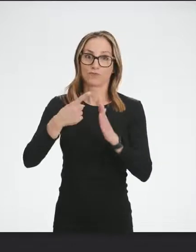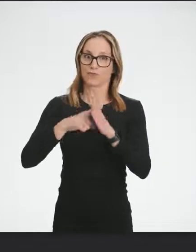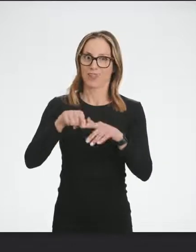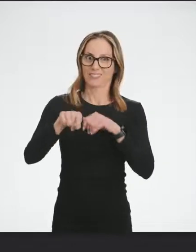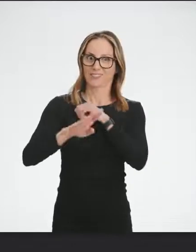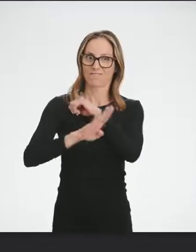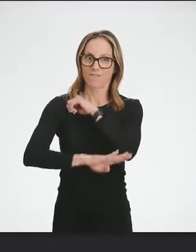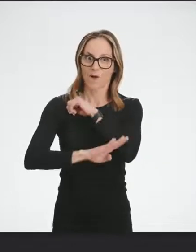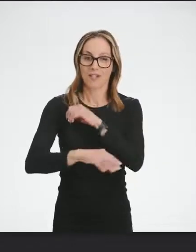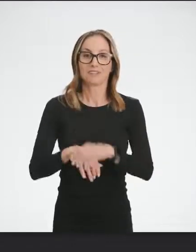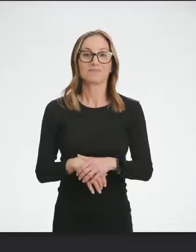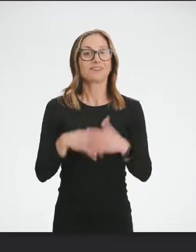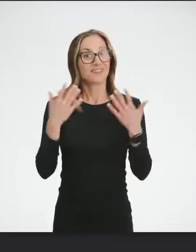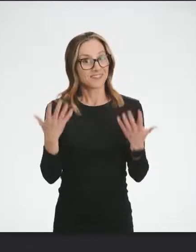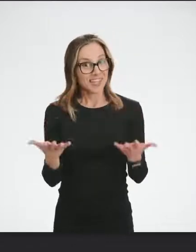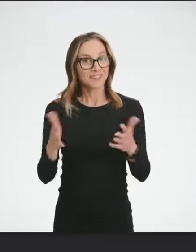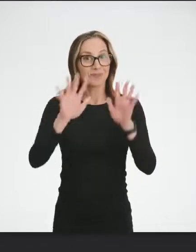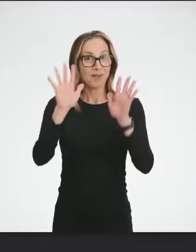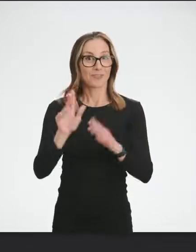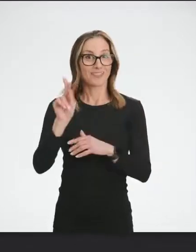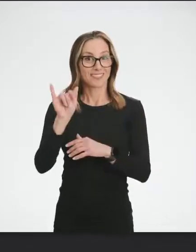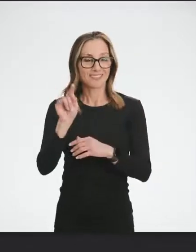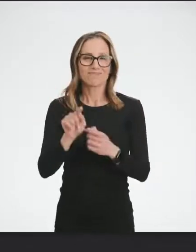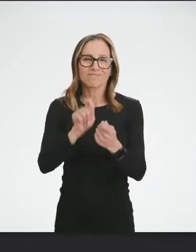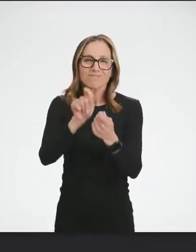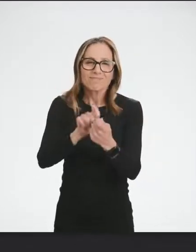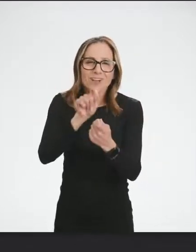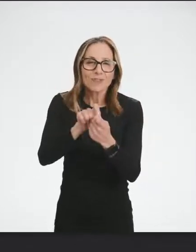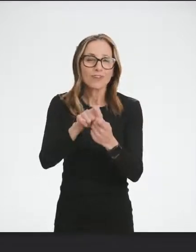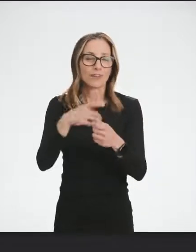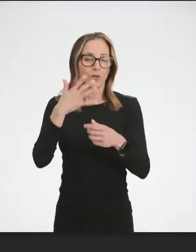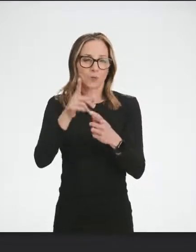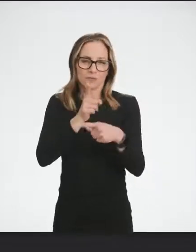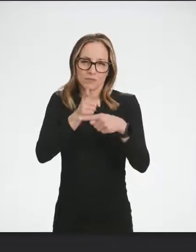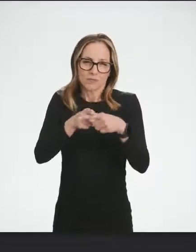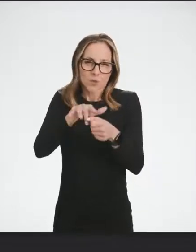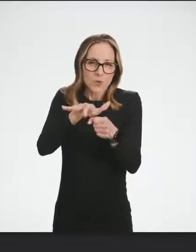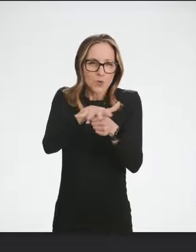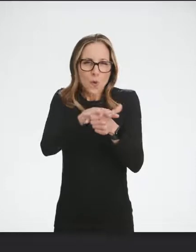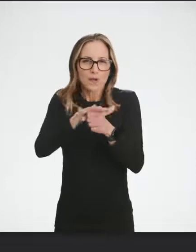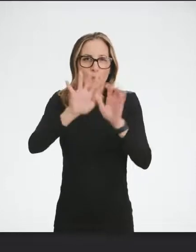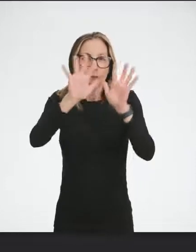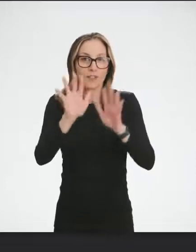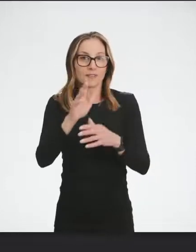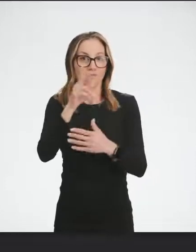So that's WeatherKit, accurate, hyperlocal weather forecasts powered by the Apple Weather service.